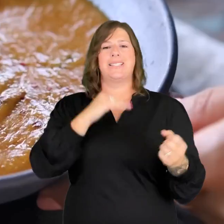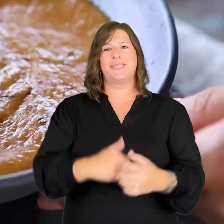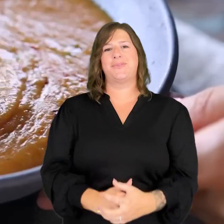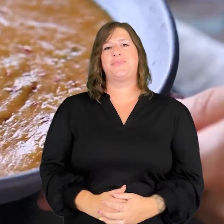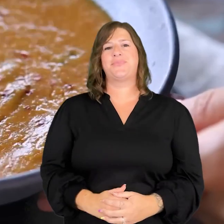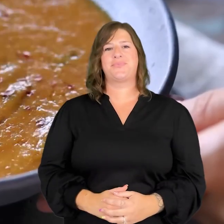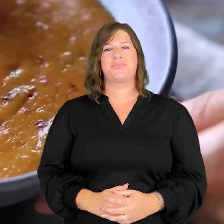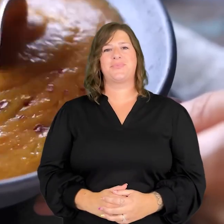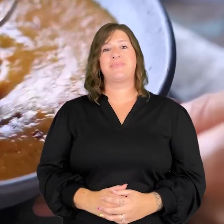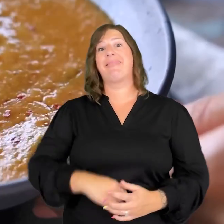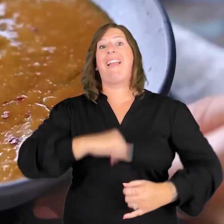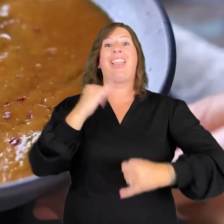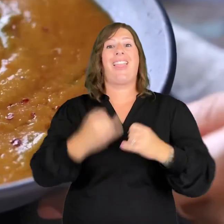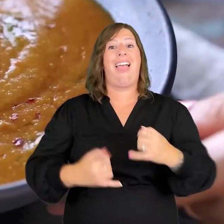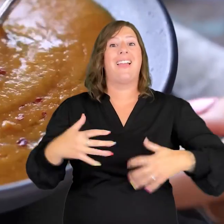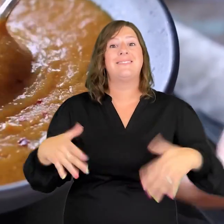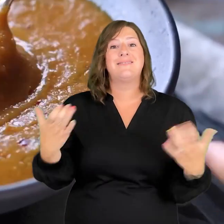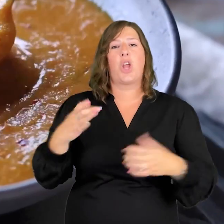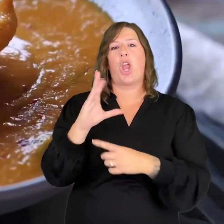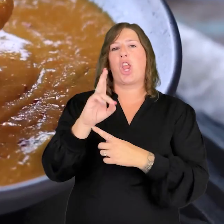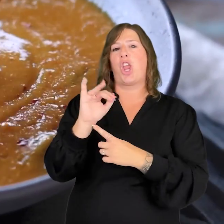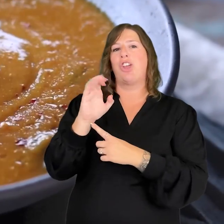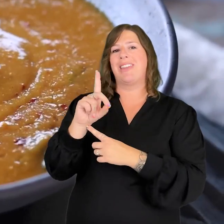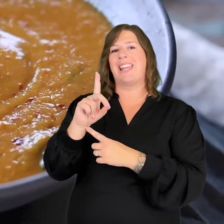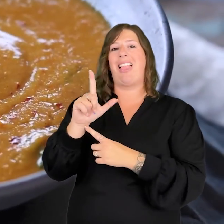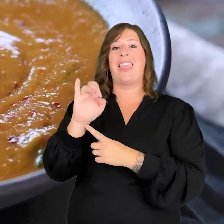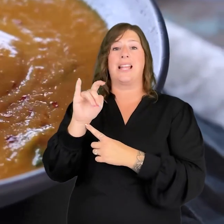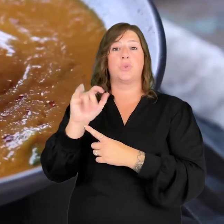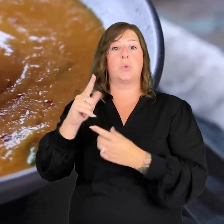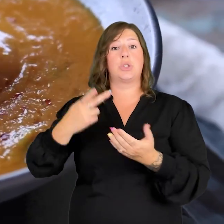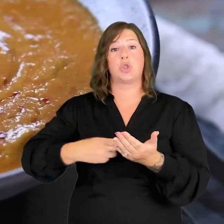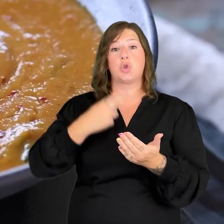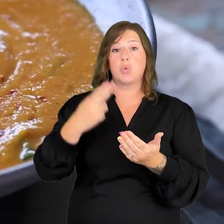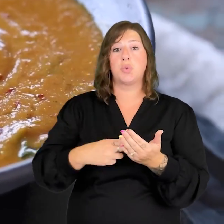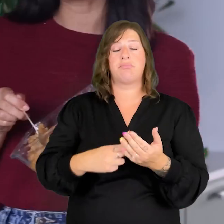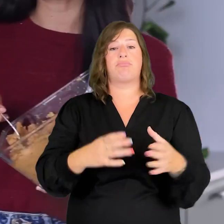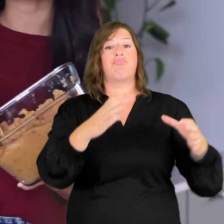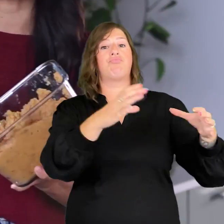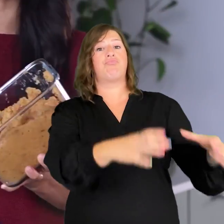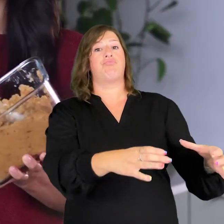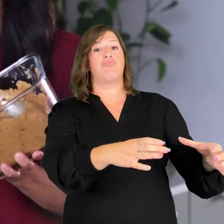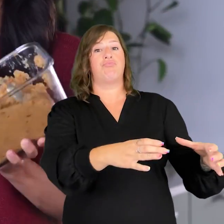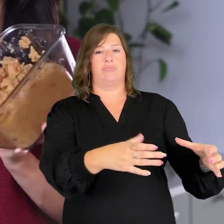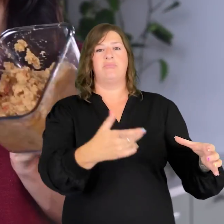Last but not least, let's dish up a cozy curried lentil soup. We're going to add the remaining three cups or so of this